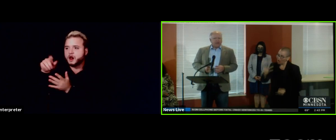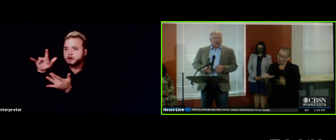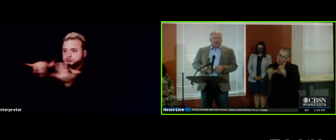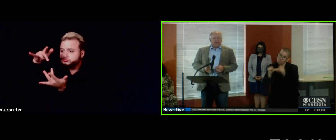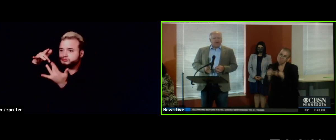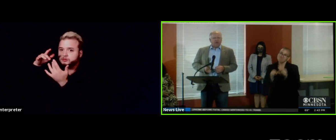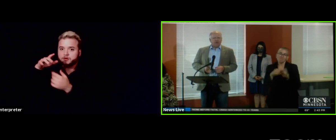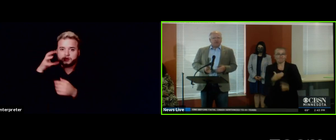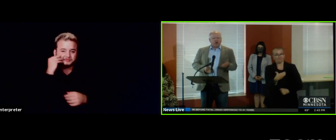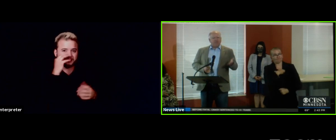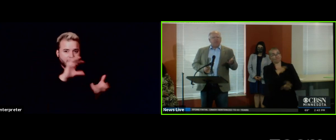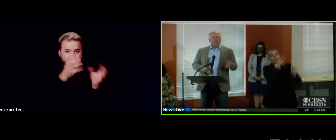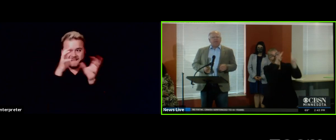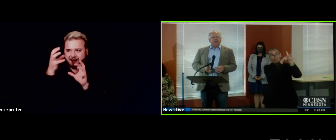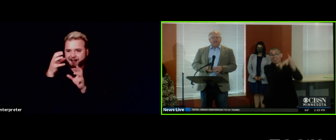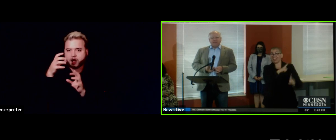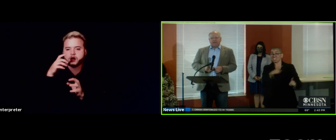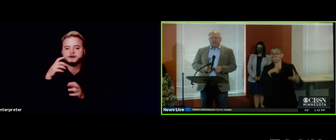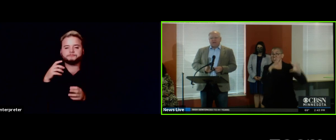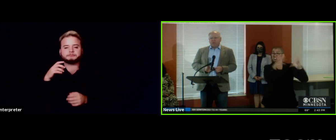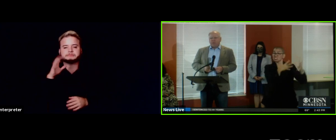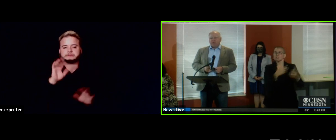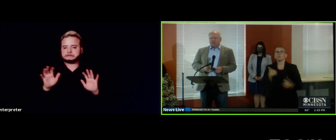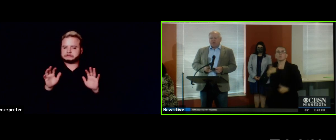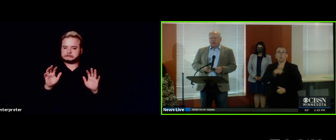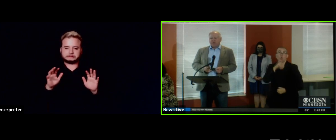I have those who stopped from the beginning of this idea of One Minnesota and that we're